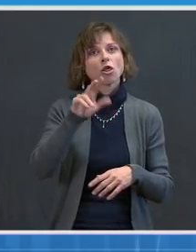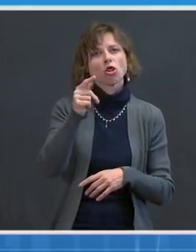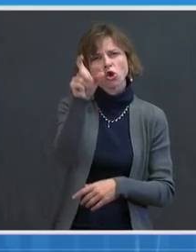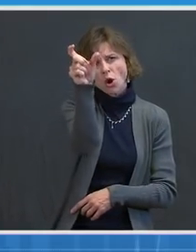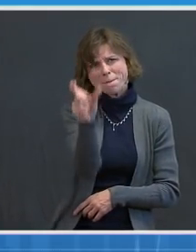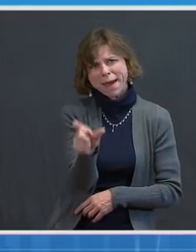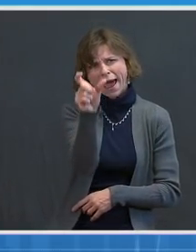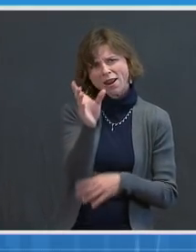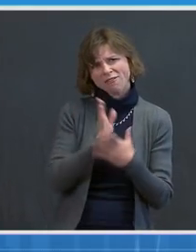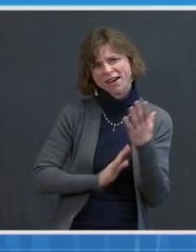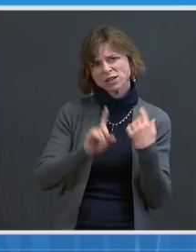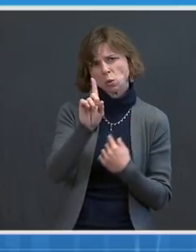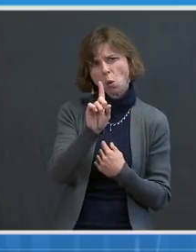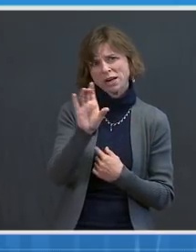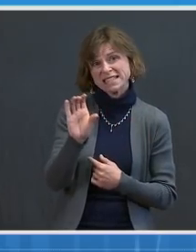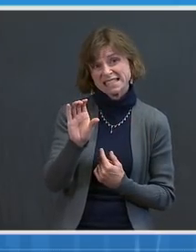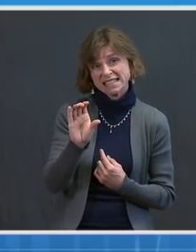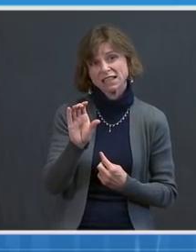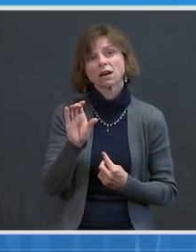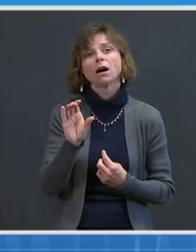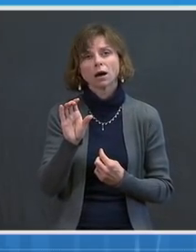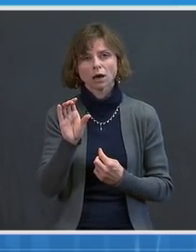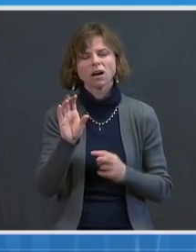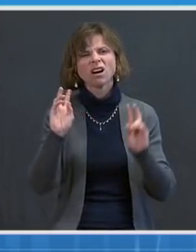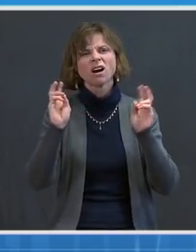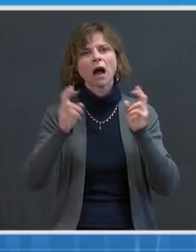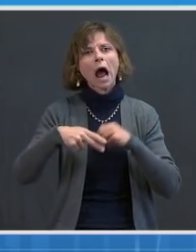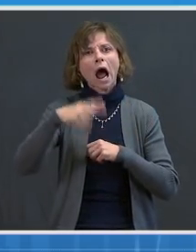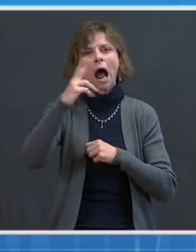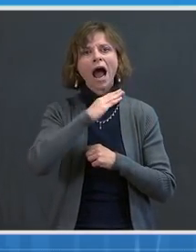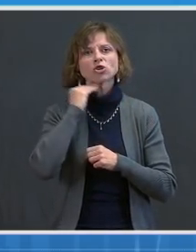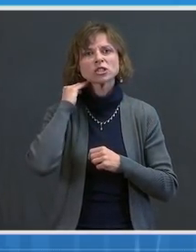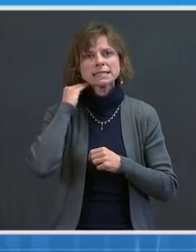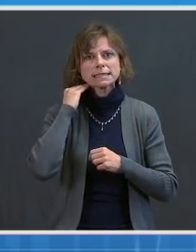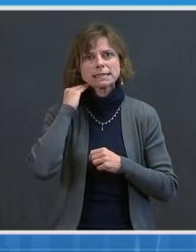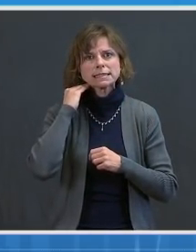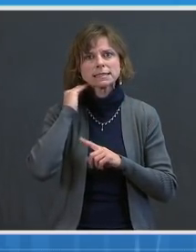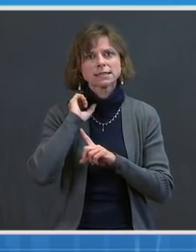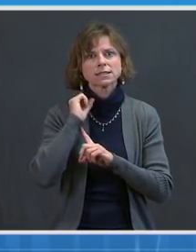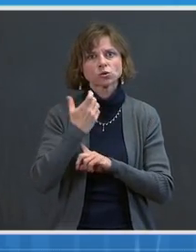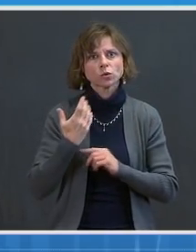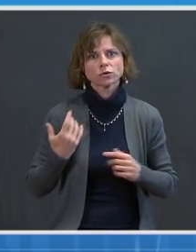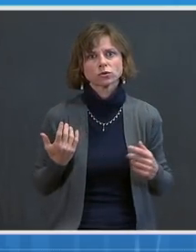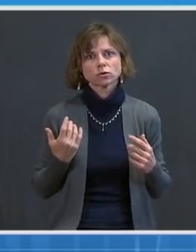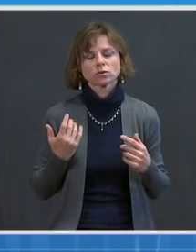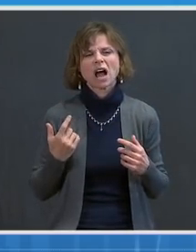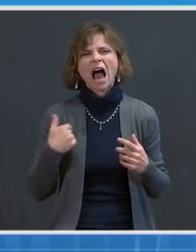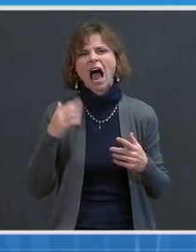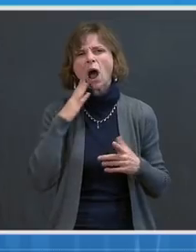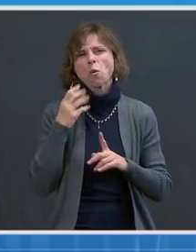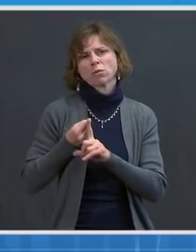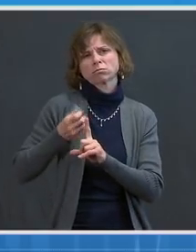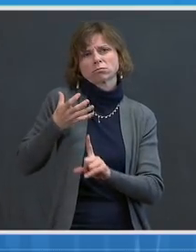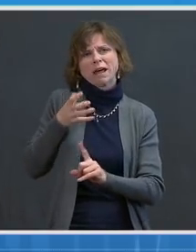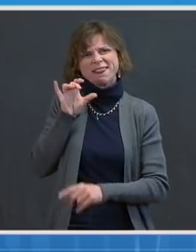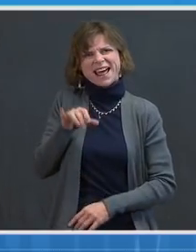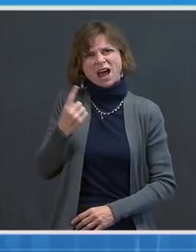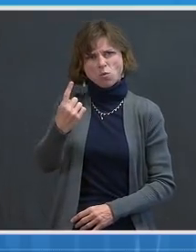we refer to as high-risk conditions. So I'm going to get a little bit more granular on that with you.